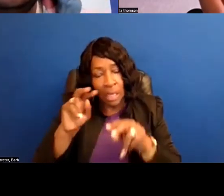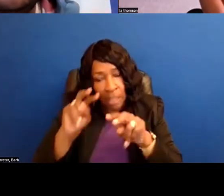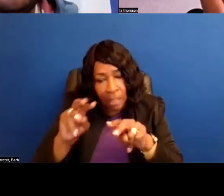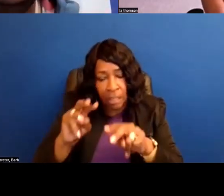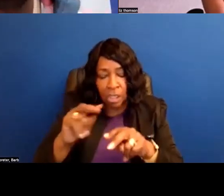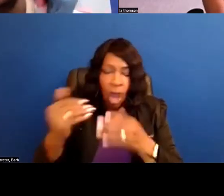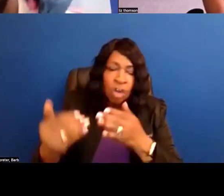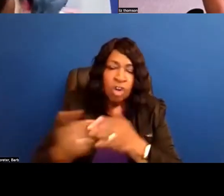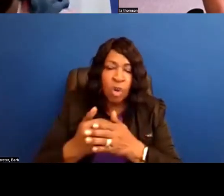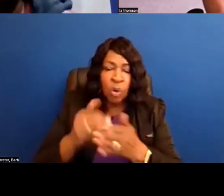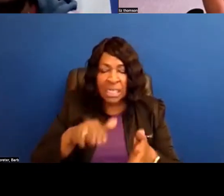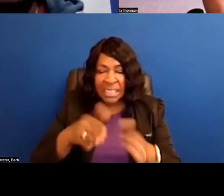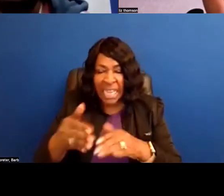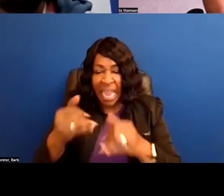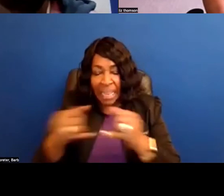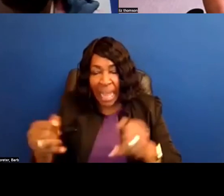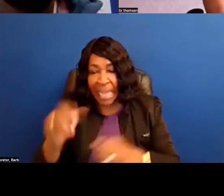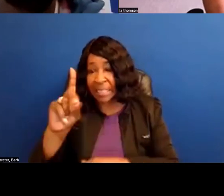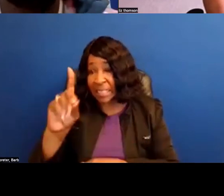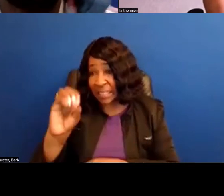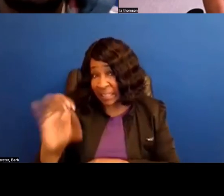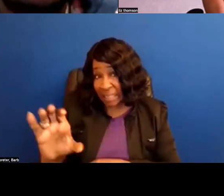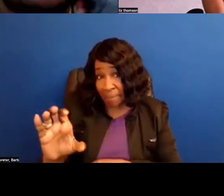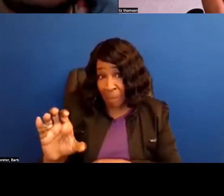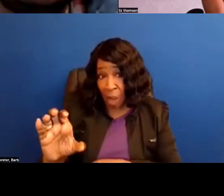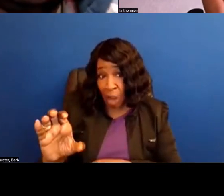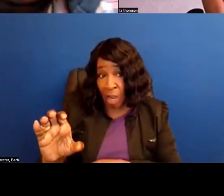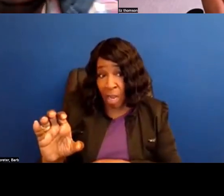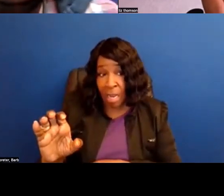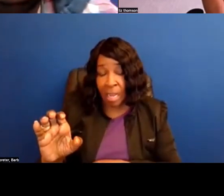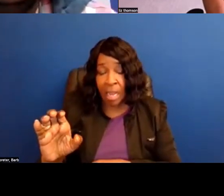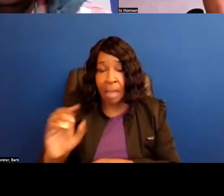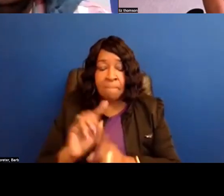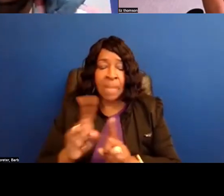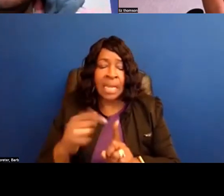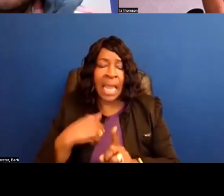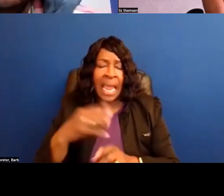and I would like to, I guess initially, put it out there to